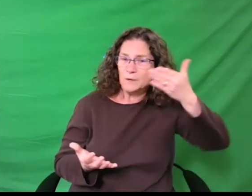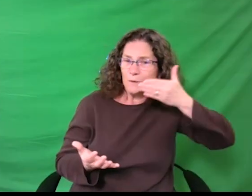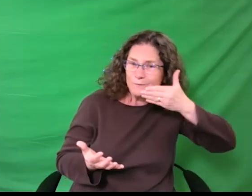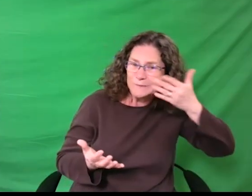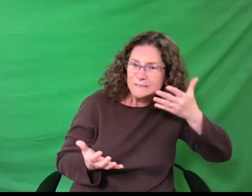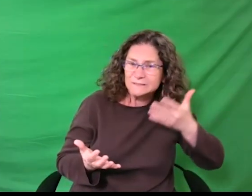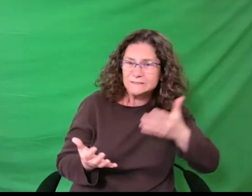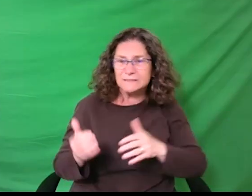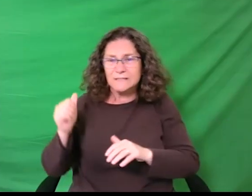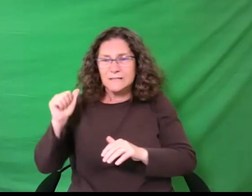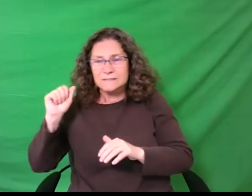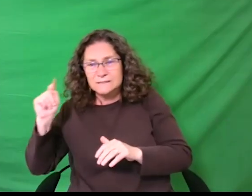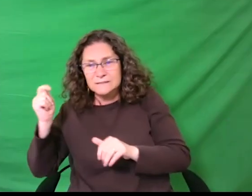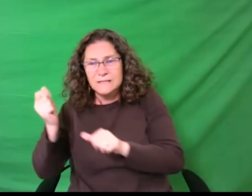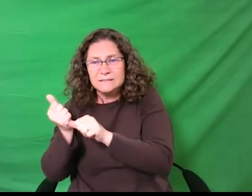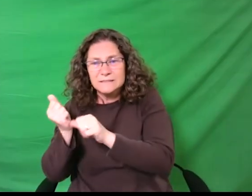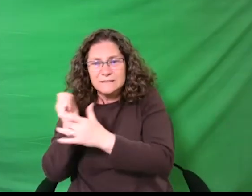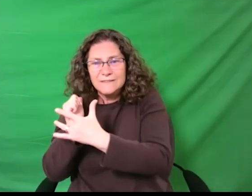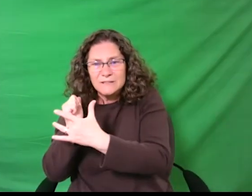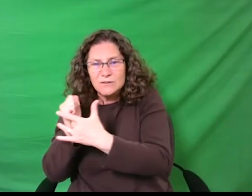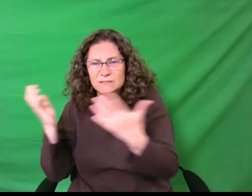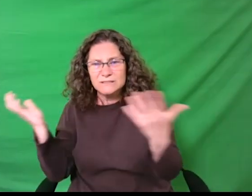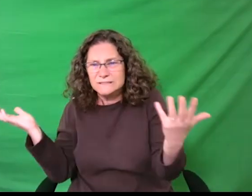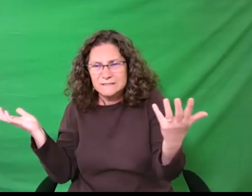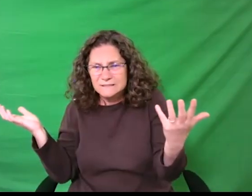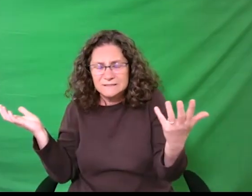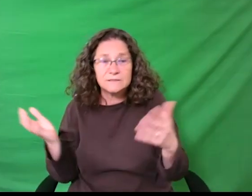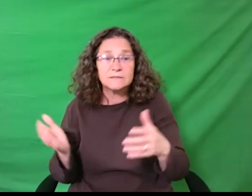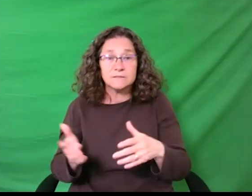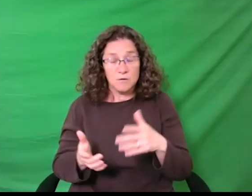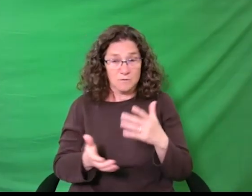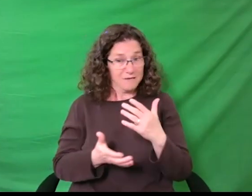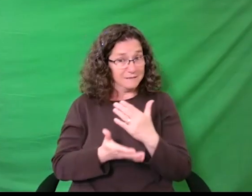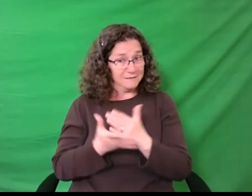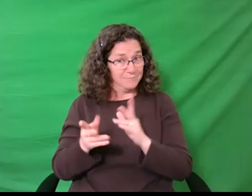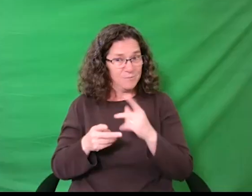A lot of people will say, but with good assistive technology